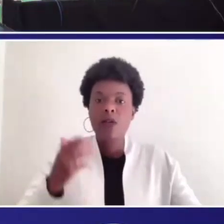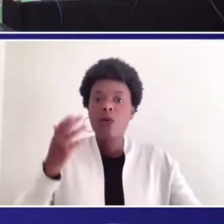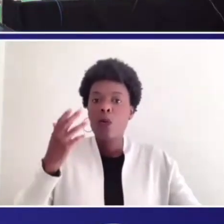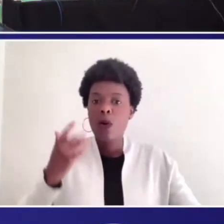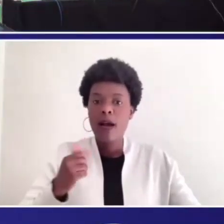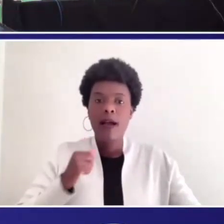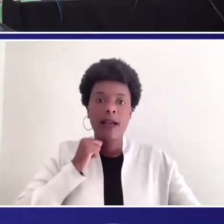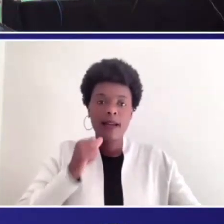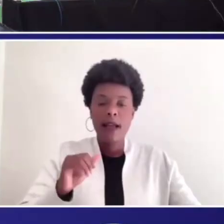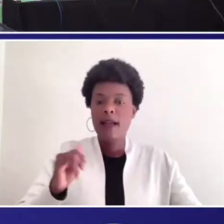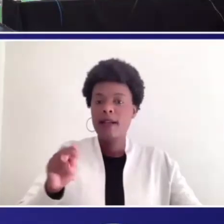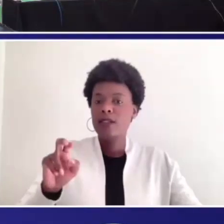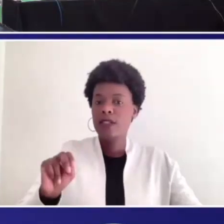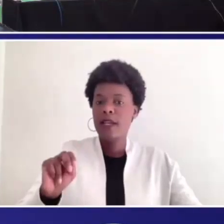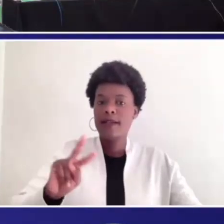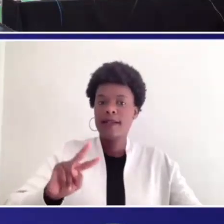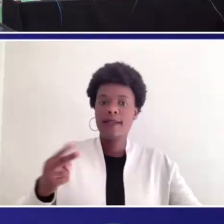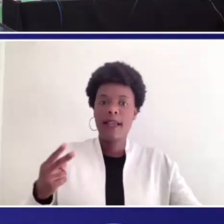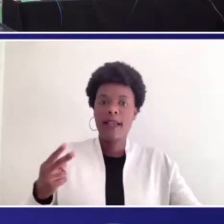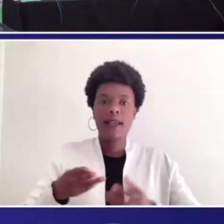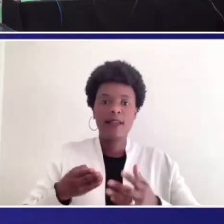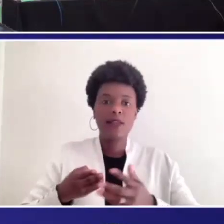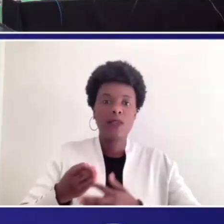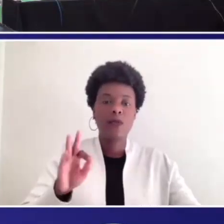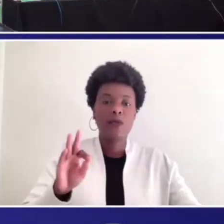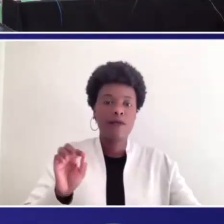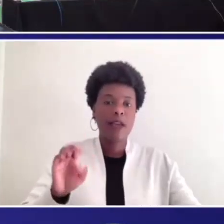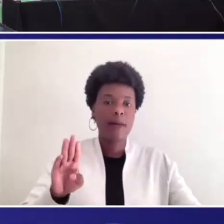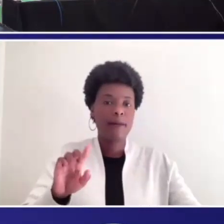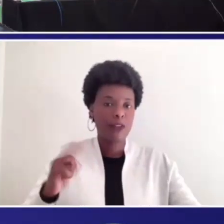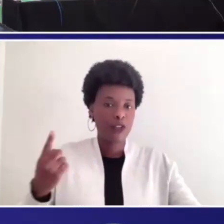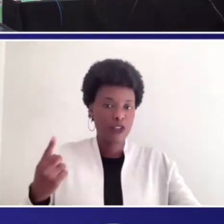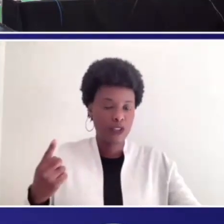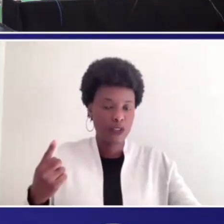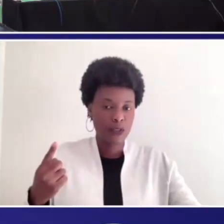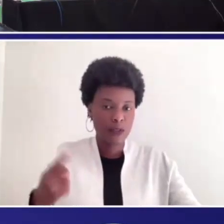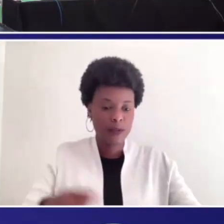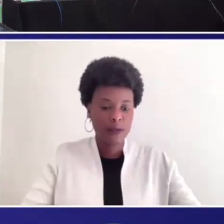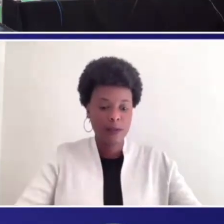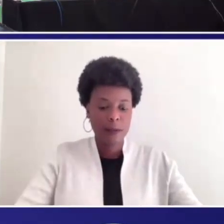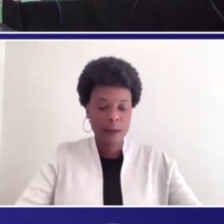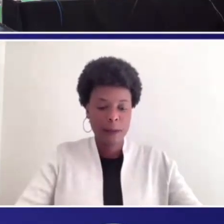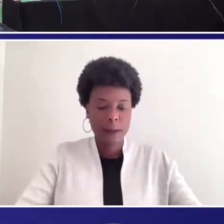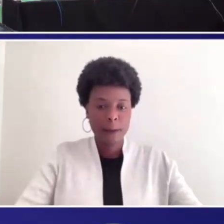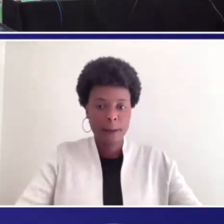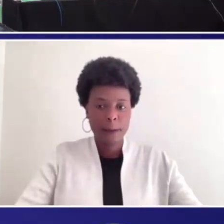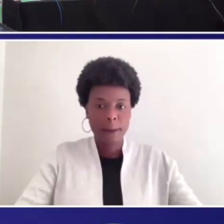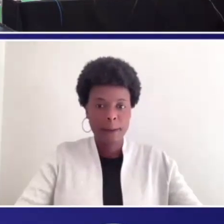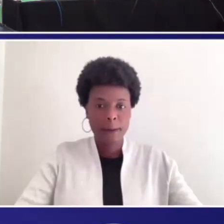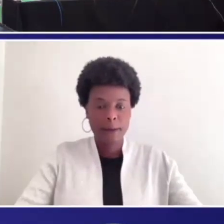2nd through Feb -- through January 2nd through February 1st,